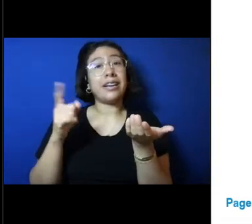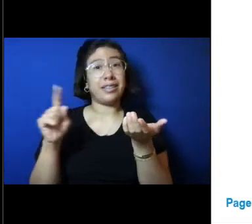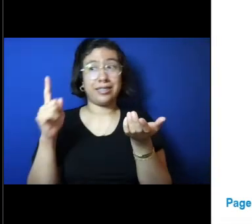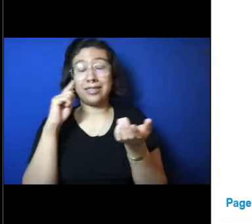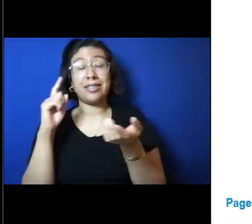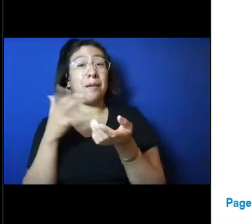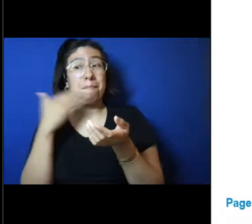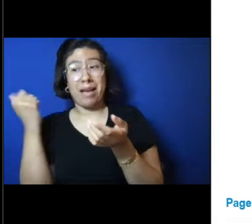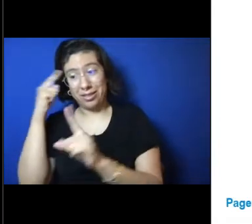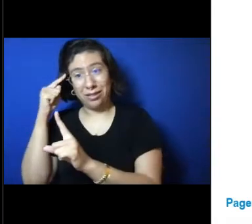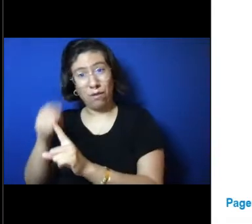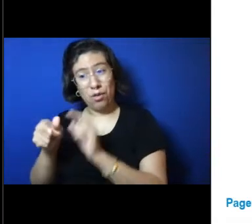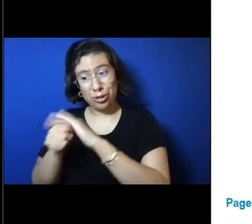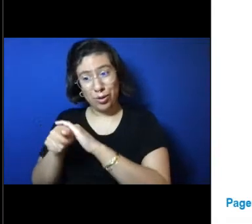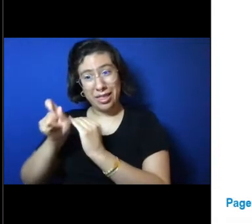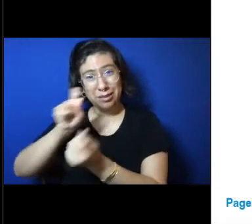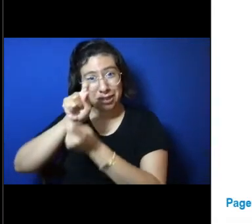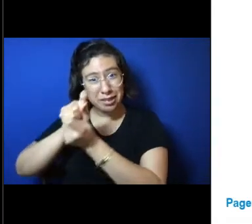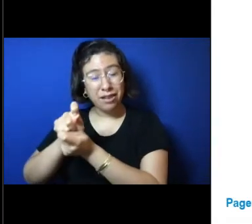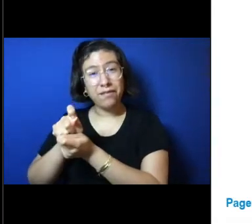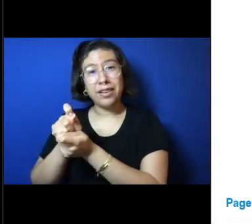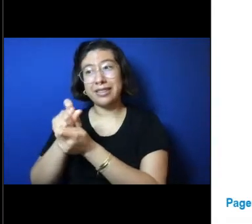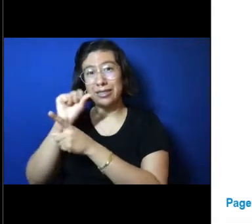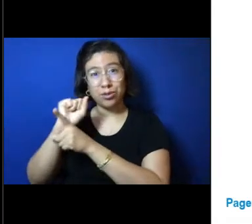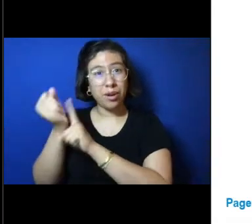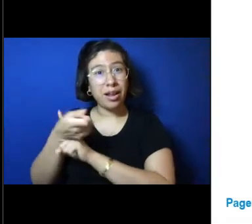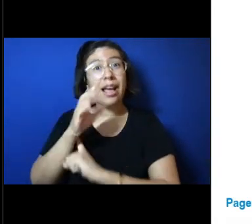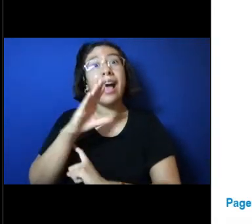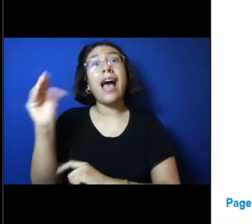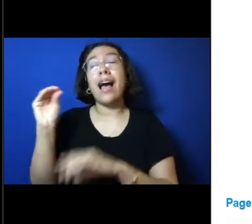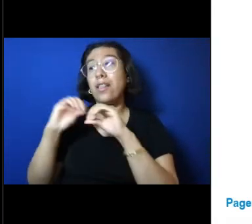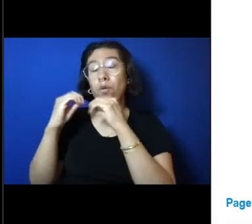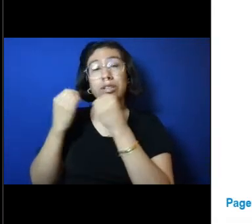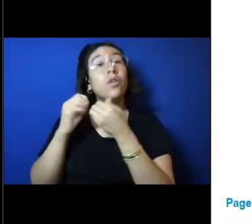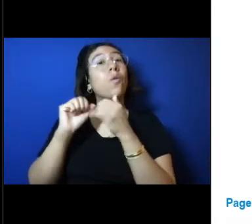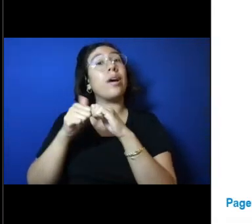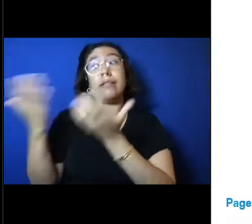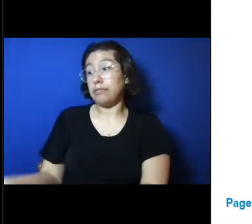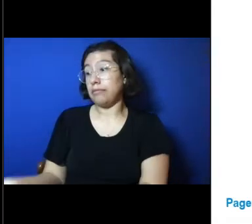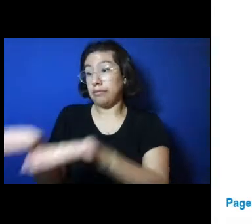in that specific situation and for the organization when they retrieve the turtle and take care of it.